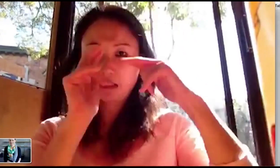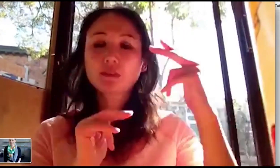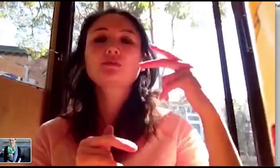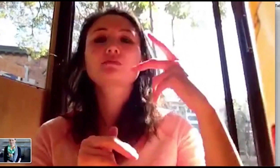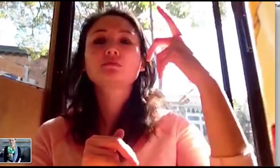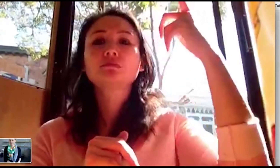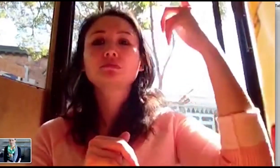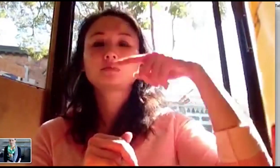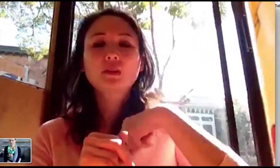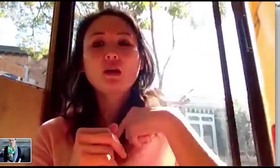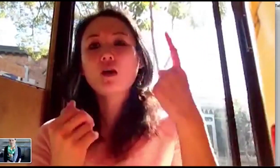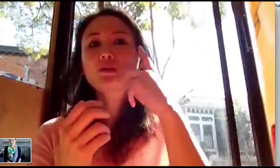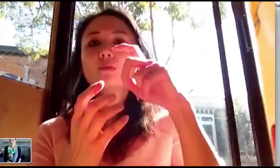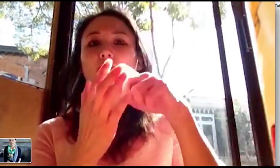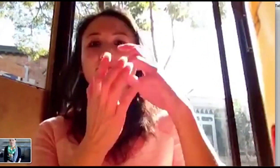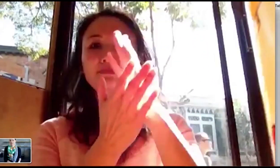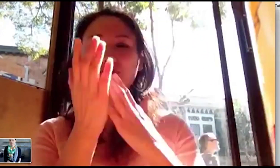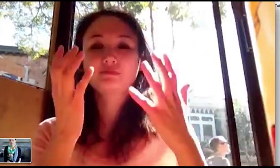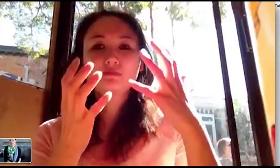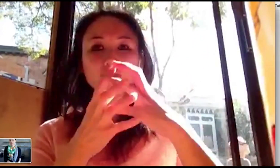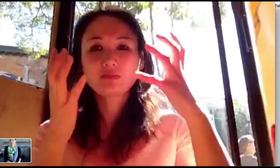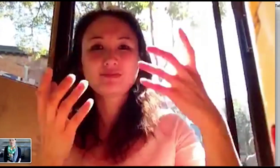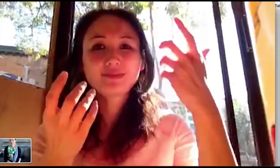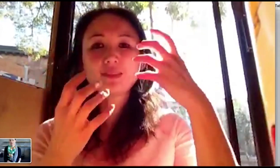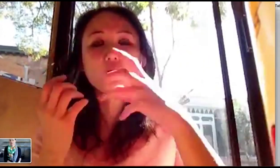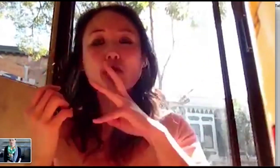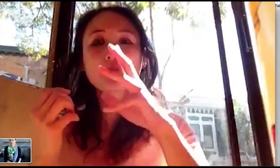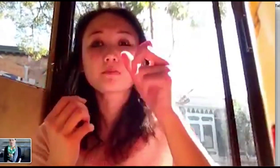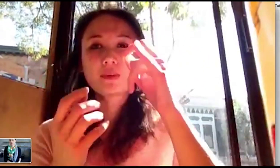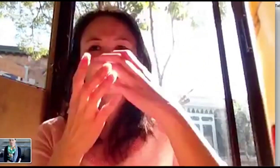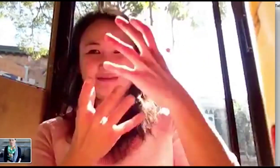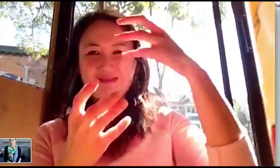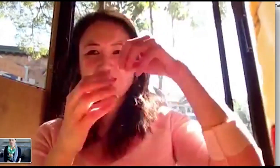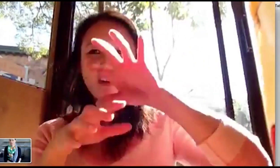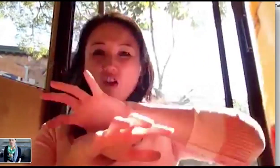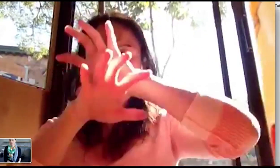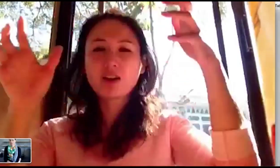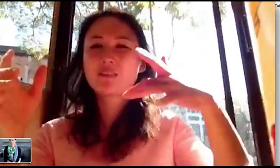A LOT OF WATER BOTTLES IN THEIR TRASH. I FEEL LIKE IT'S SUCH A WASTE. I MEAN THEY LIVE AT